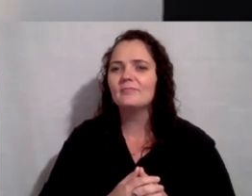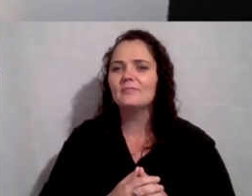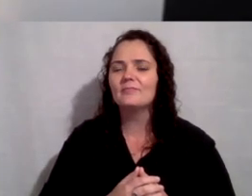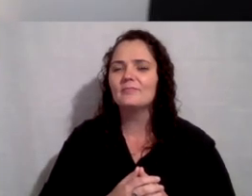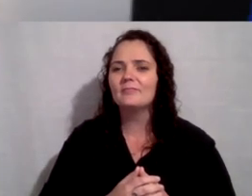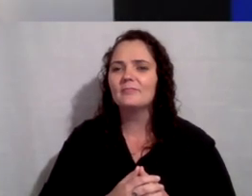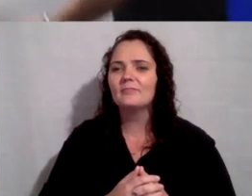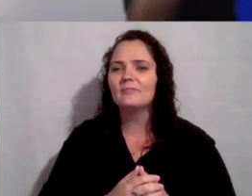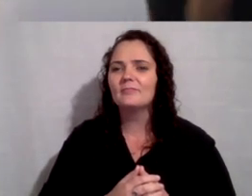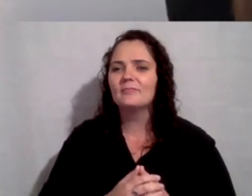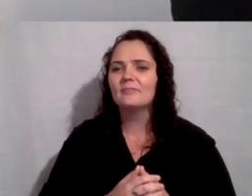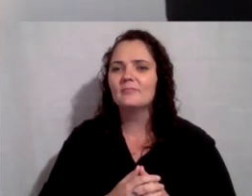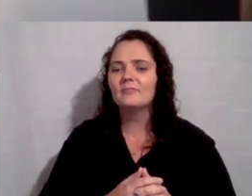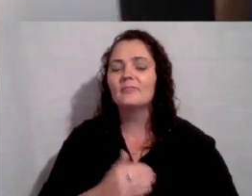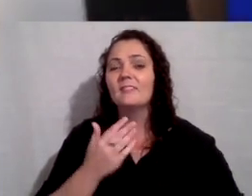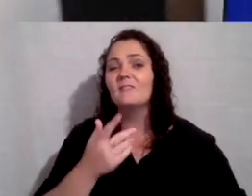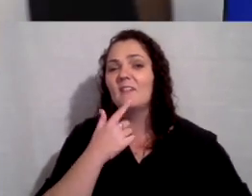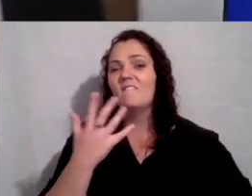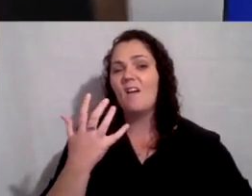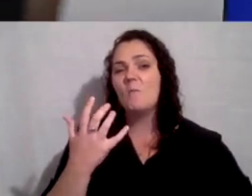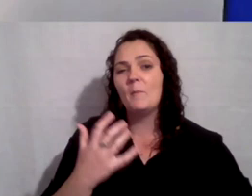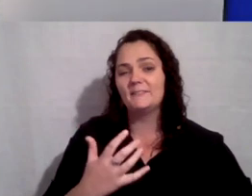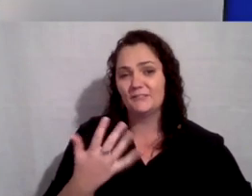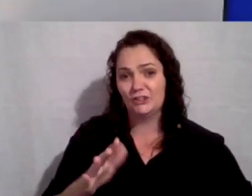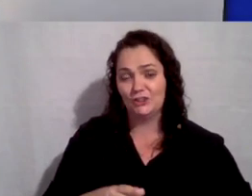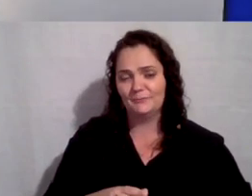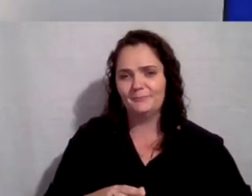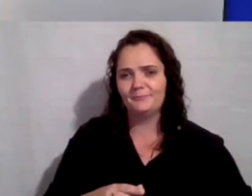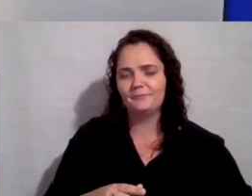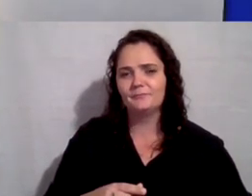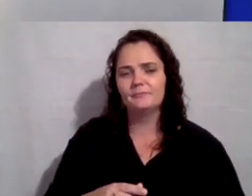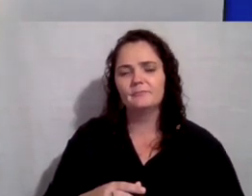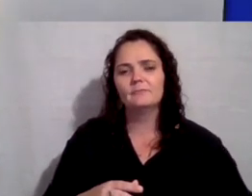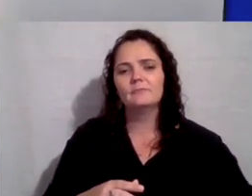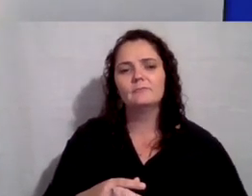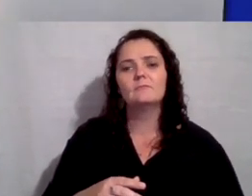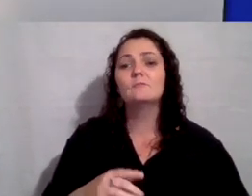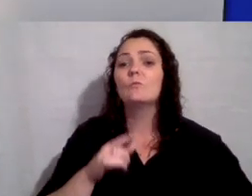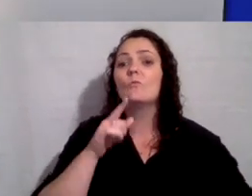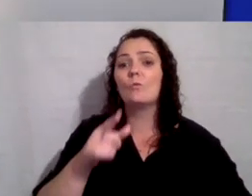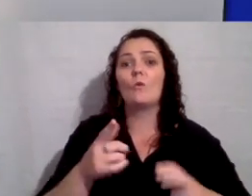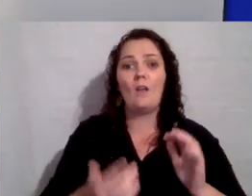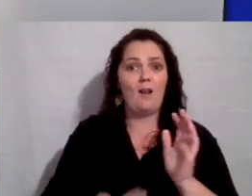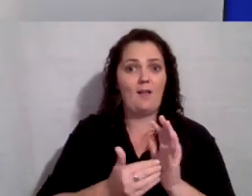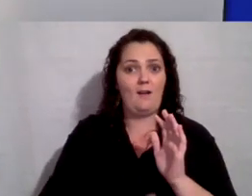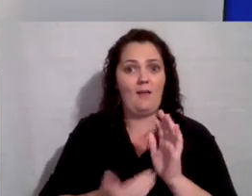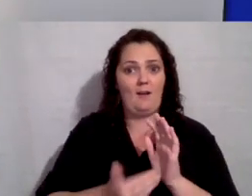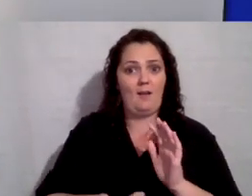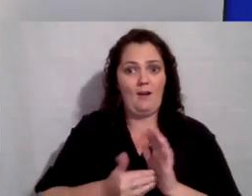Alright and you've got about five more minutes Now as you are developing up this second drawing